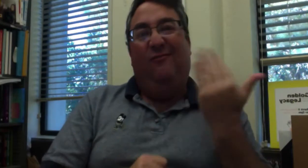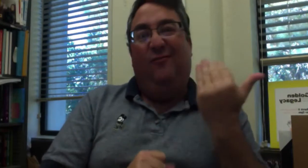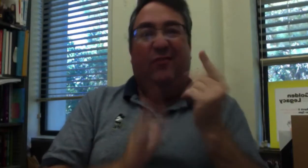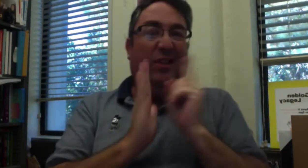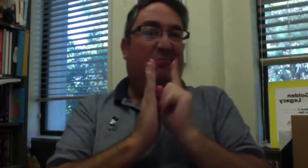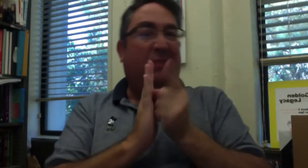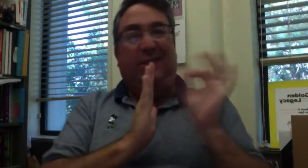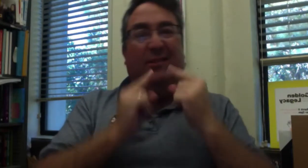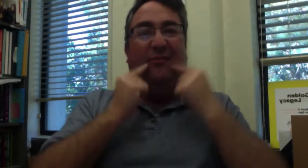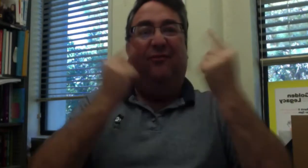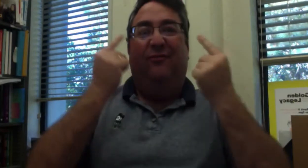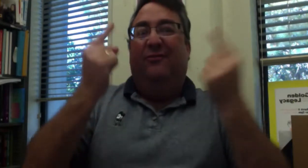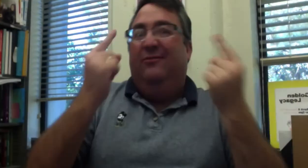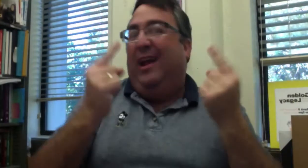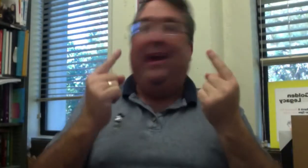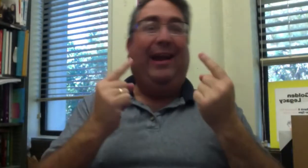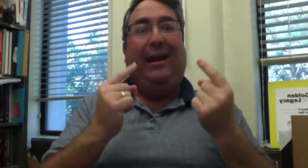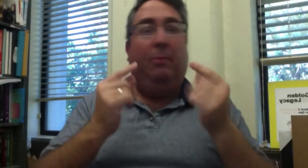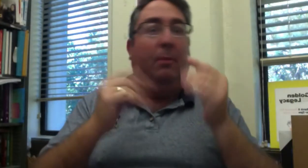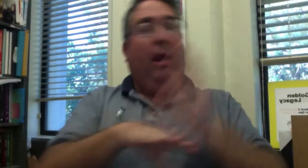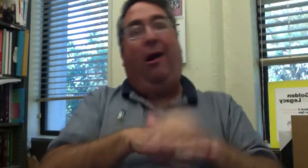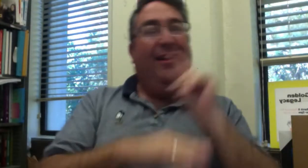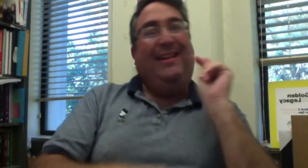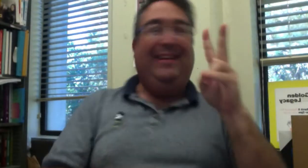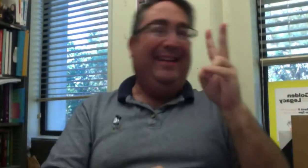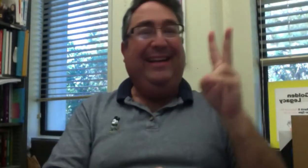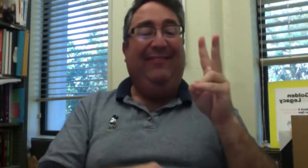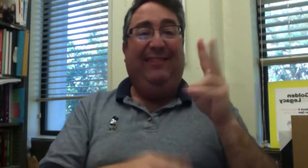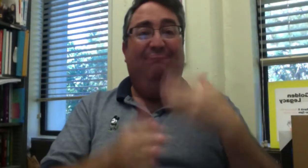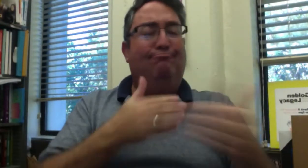By showing them on TV, it encourages them to think they would get their "15 minutes of fame",